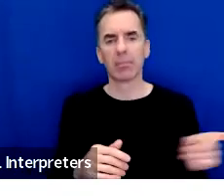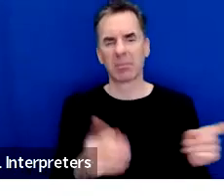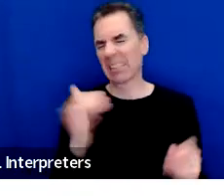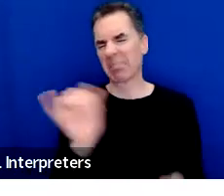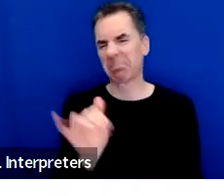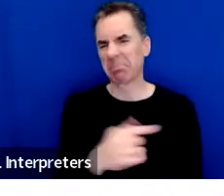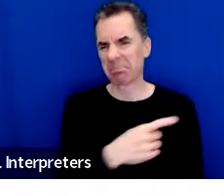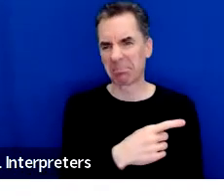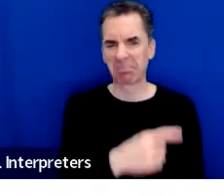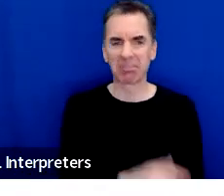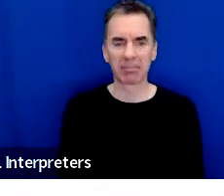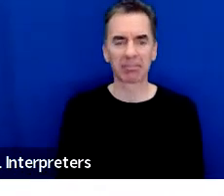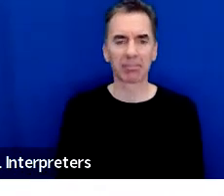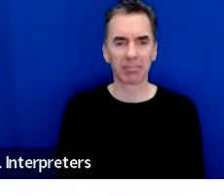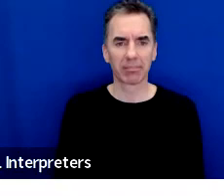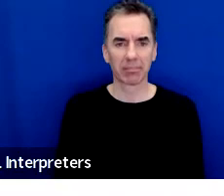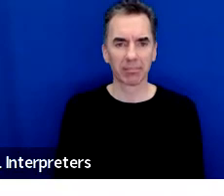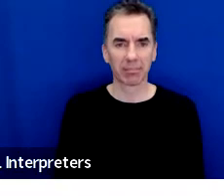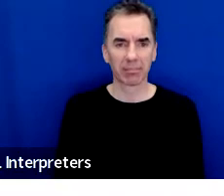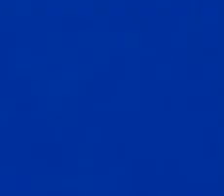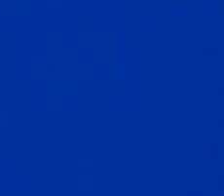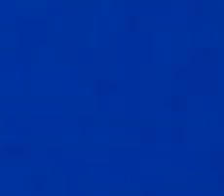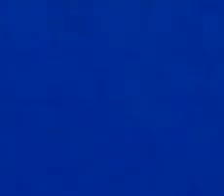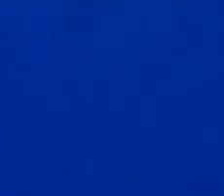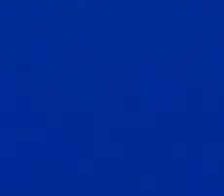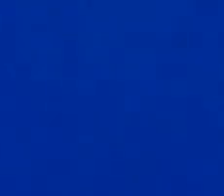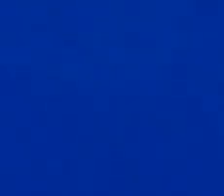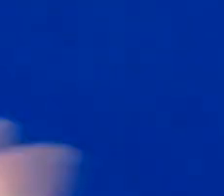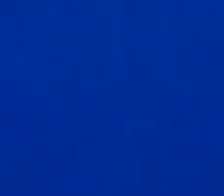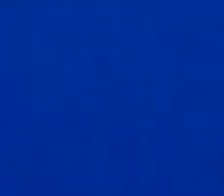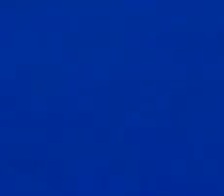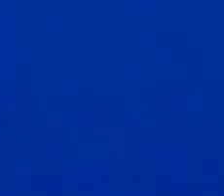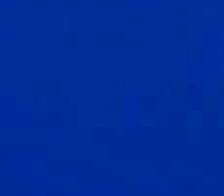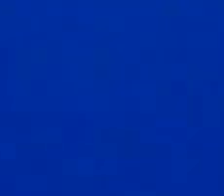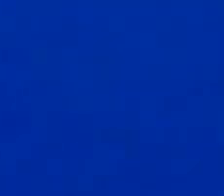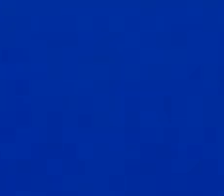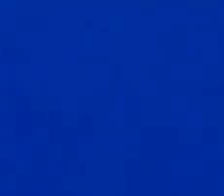Similar thing right there. Okay. And I am done thank you so much.